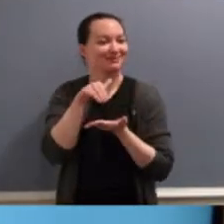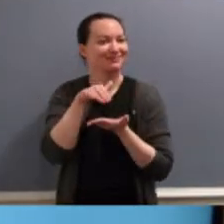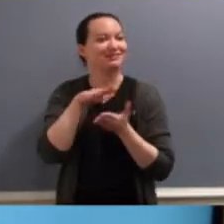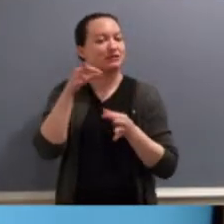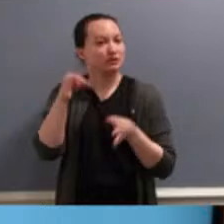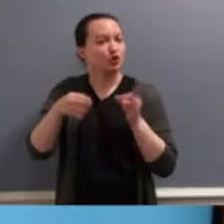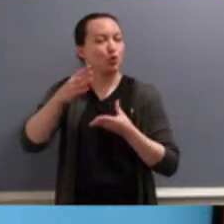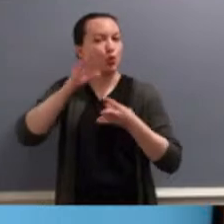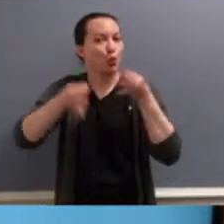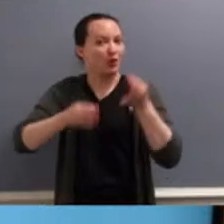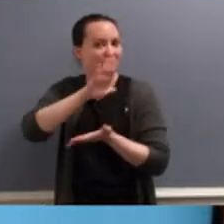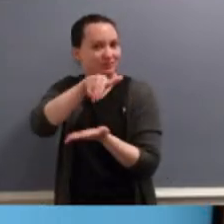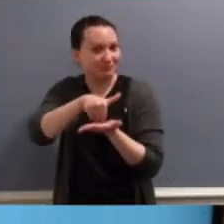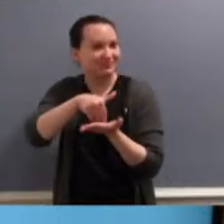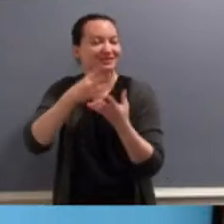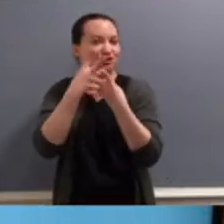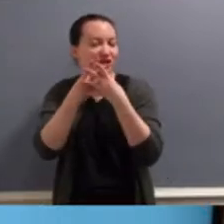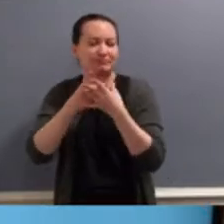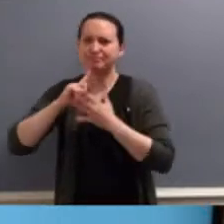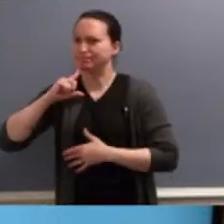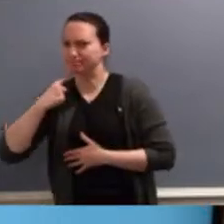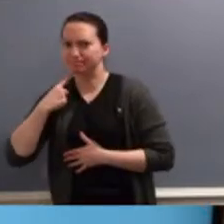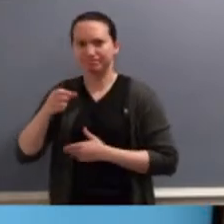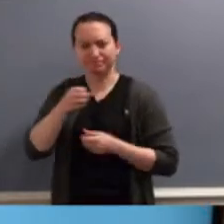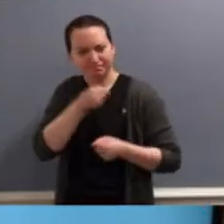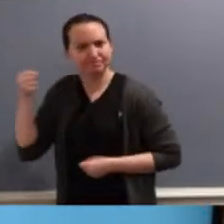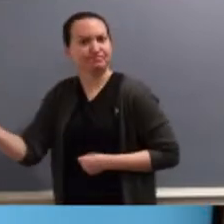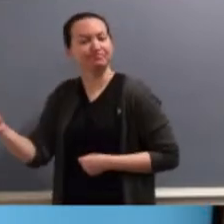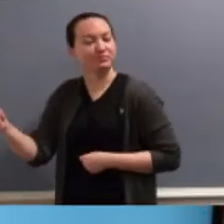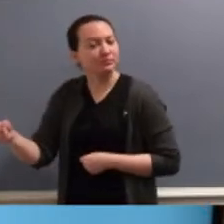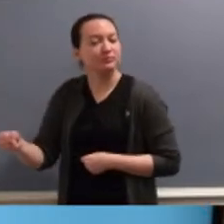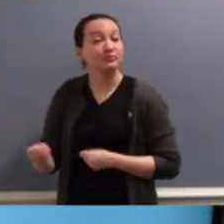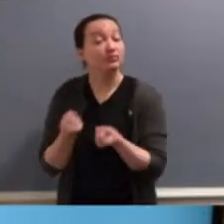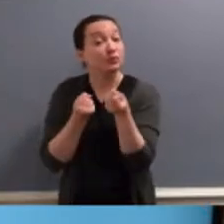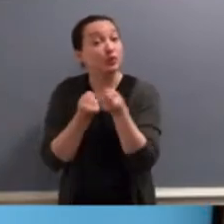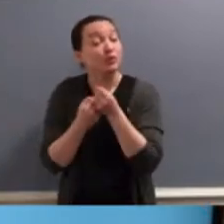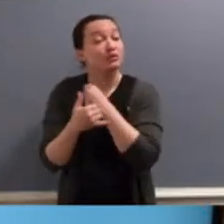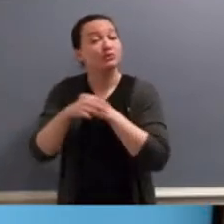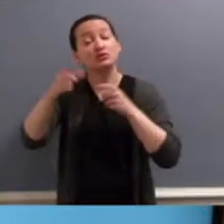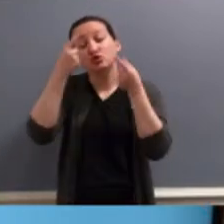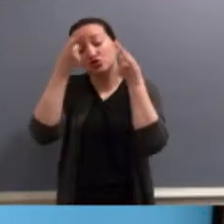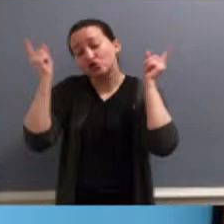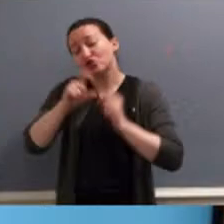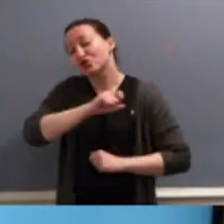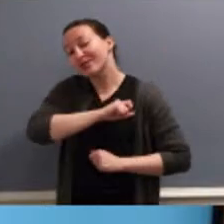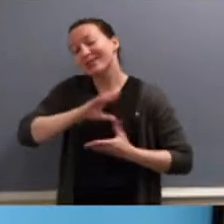used for the most serious of offenders it supports the sheriff's peace officer academy